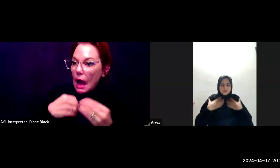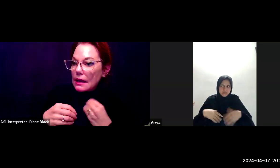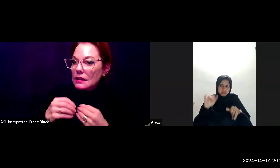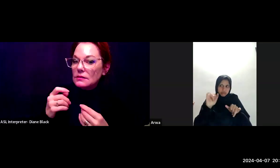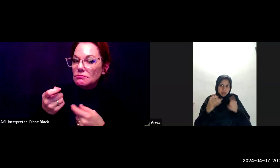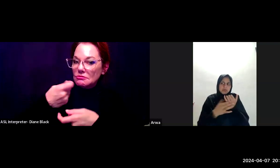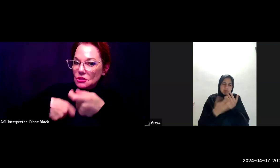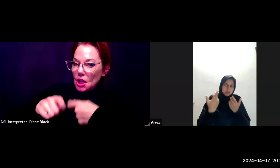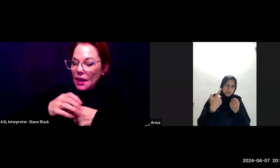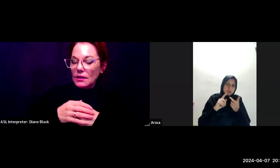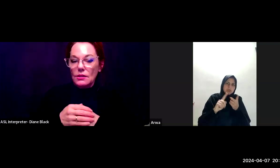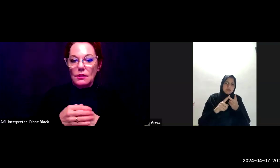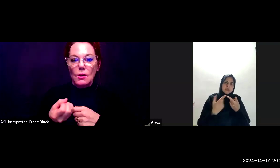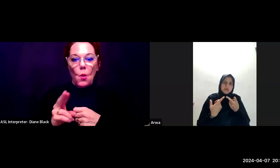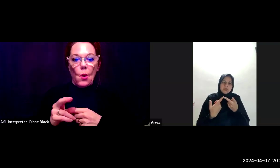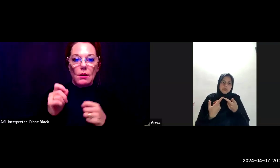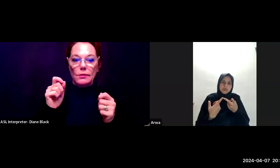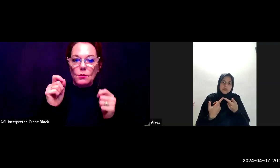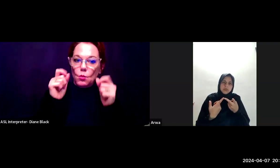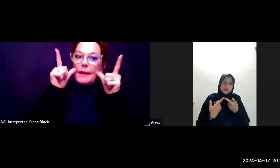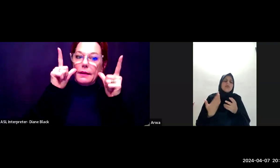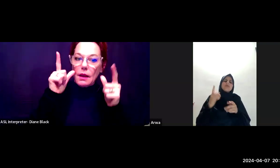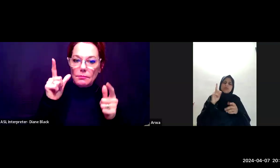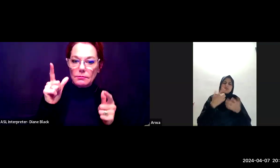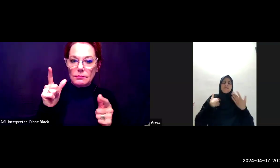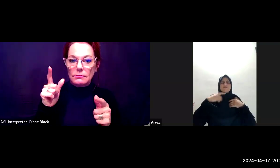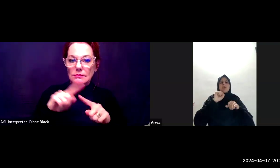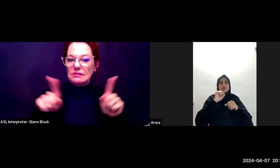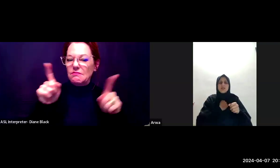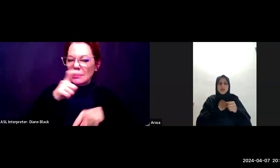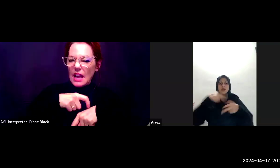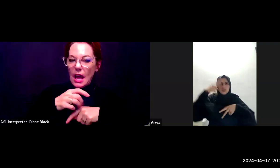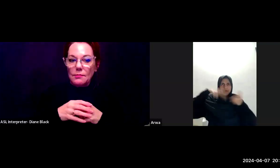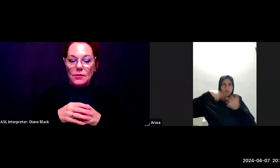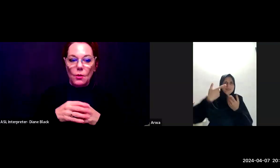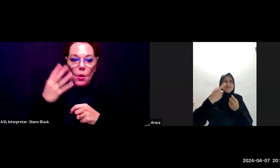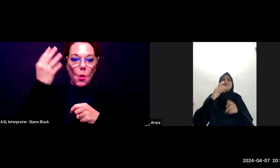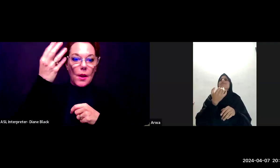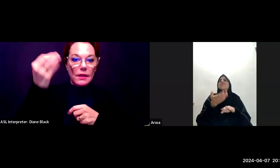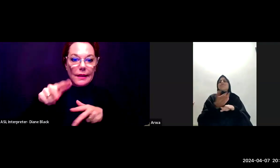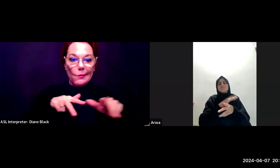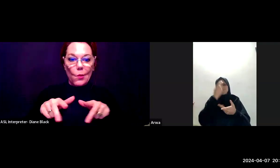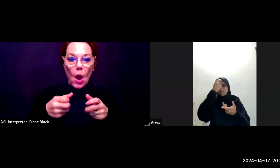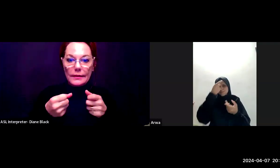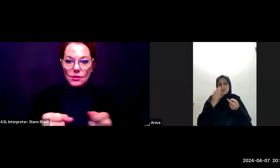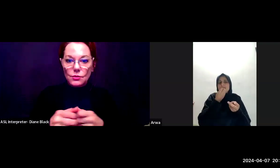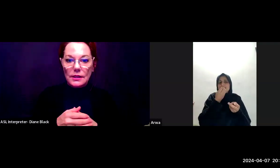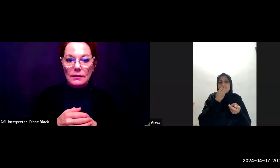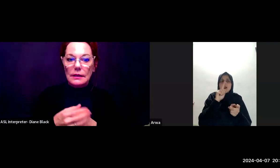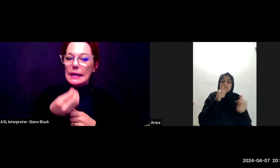waking up or going to bed. or you know walking in the streets. and eating a particular food that is ...